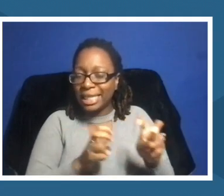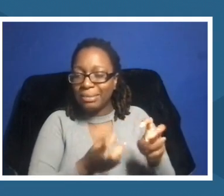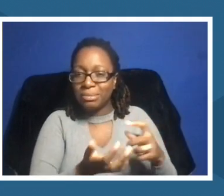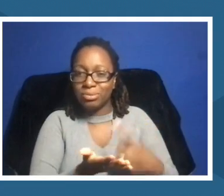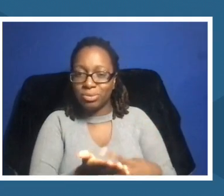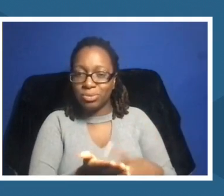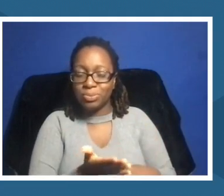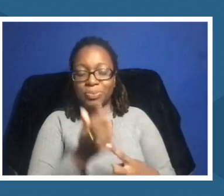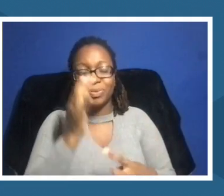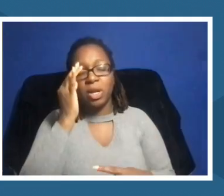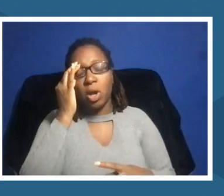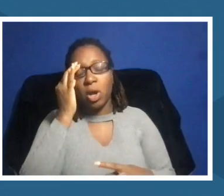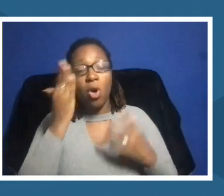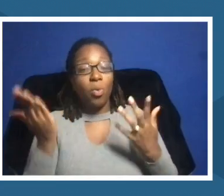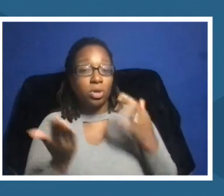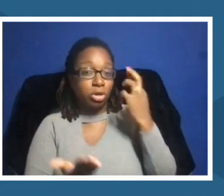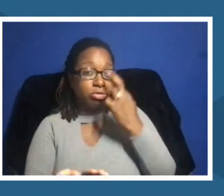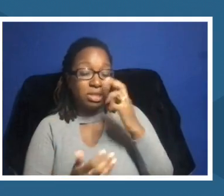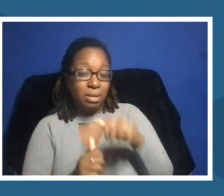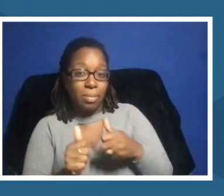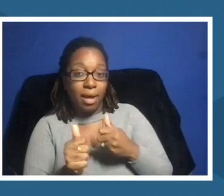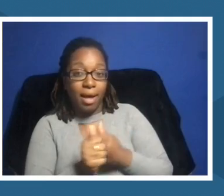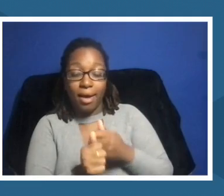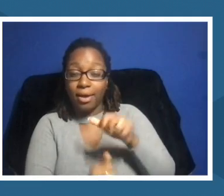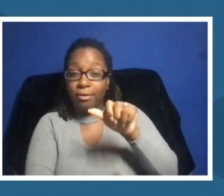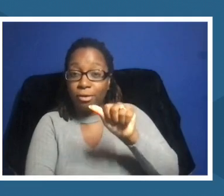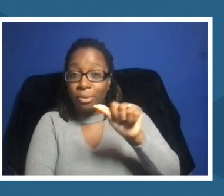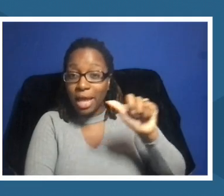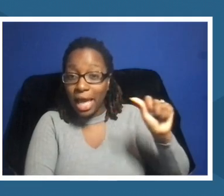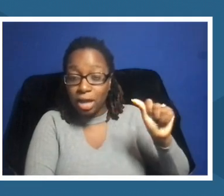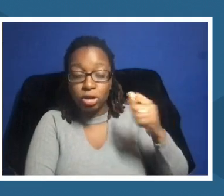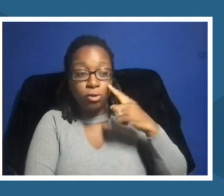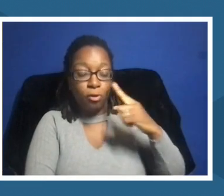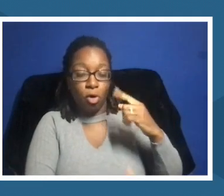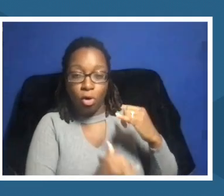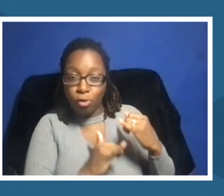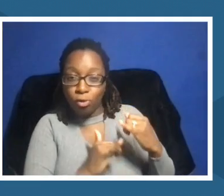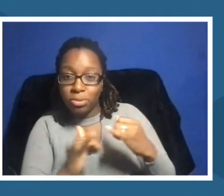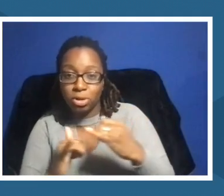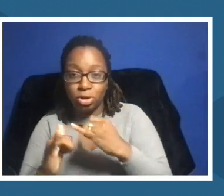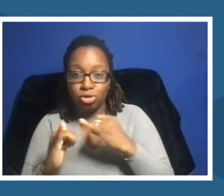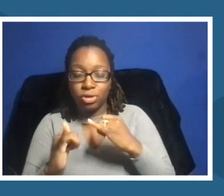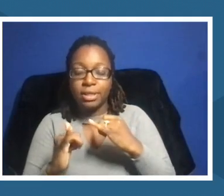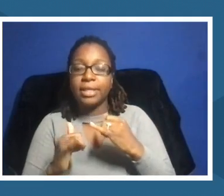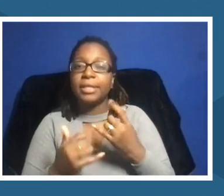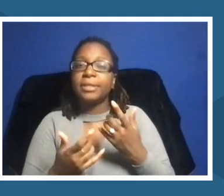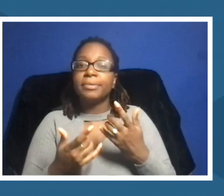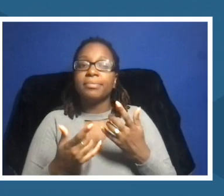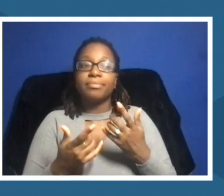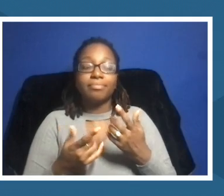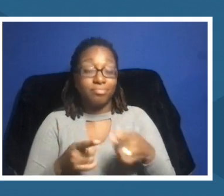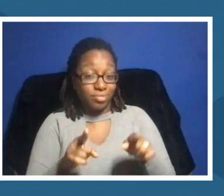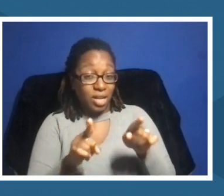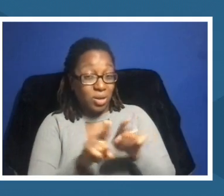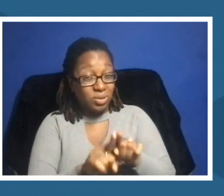reasons behind affirmative action in terms of representation uh and also